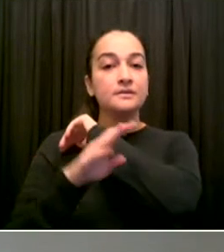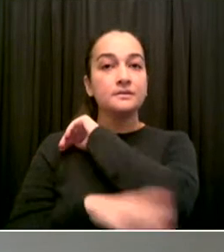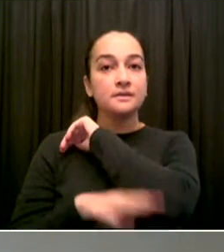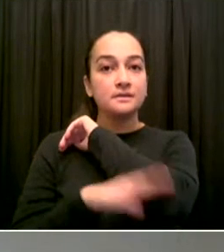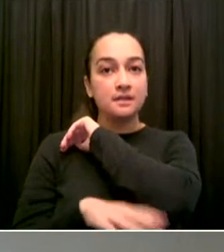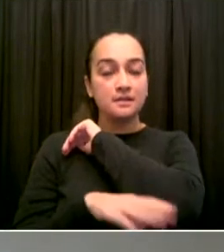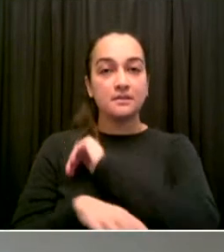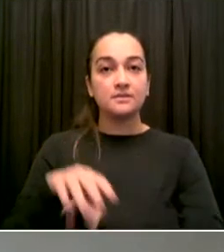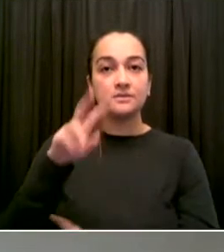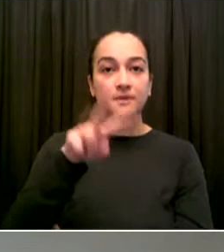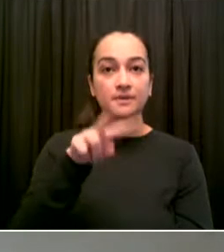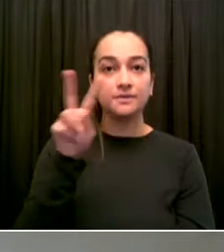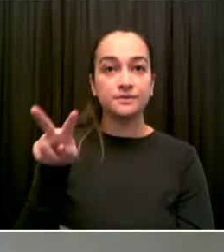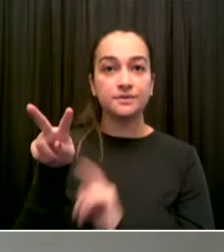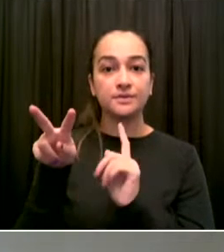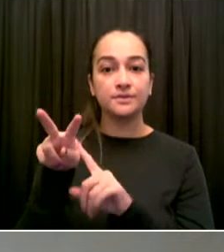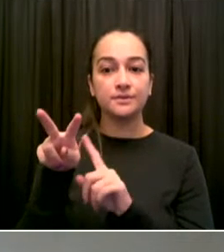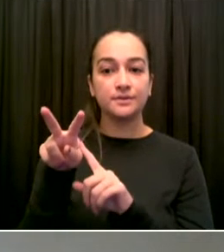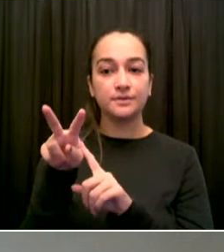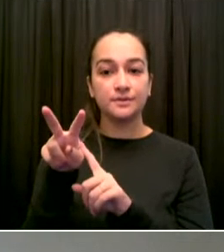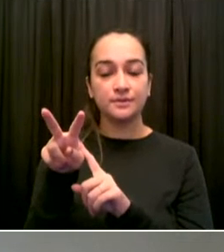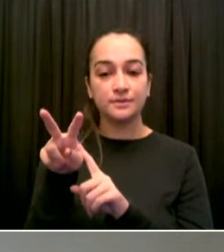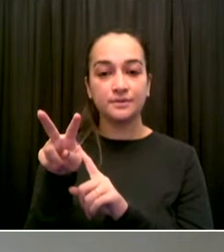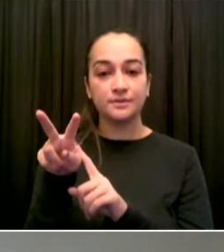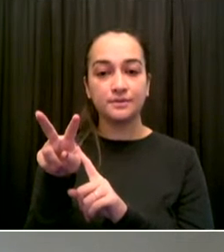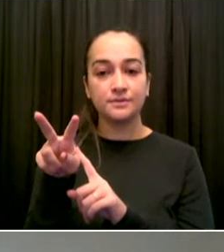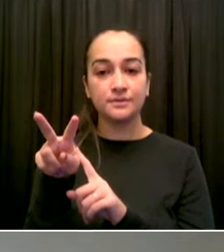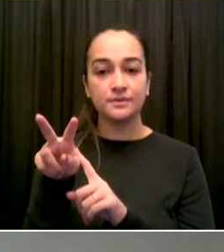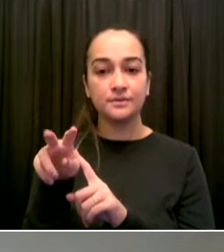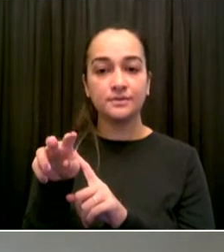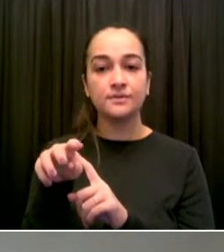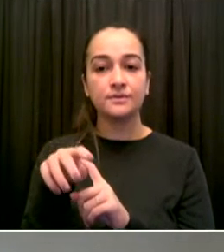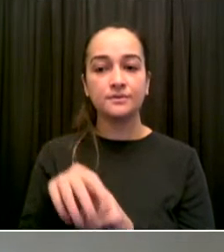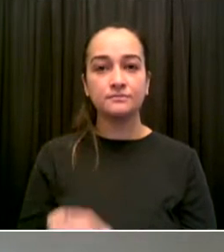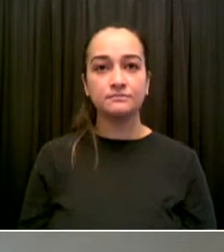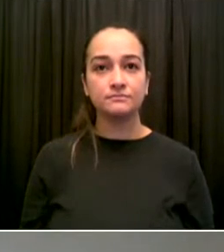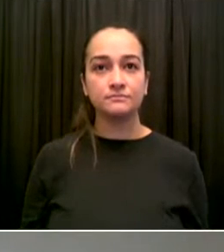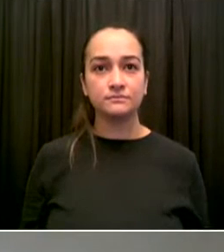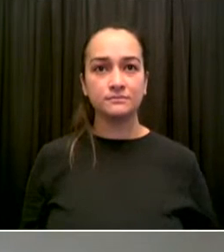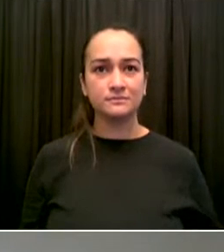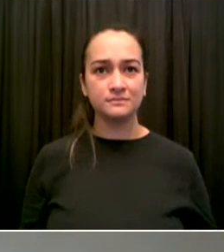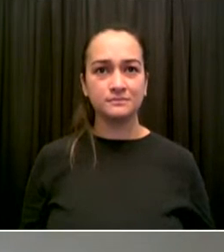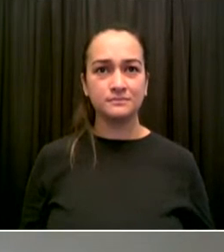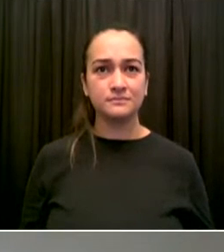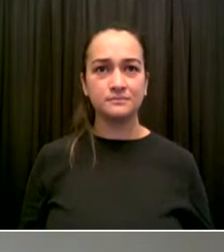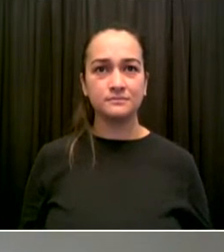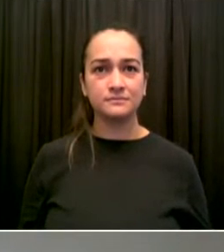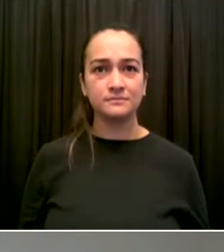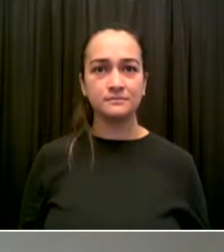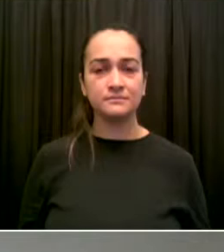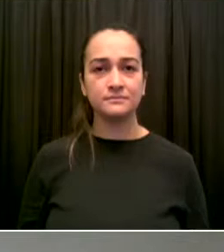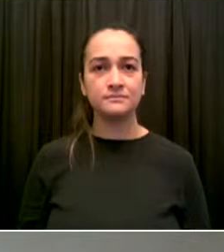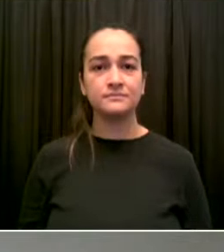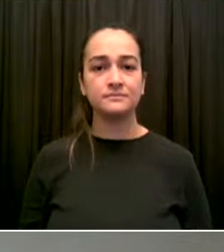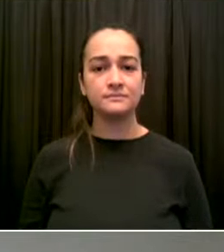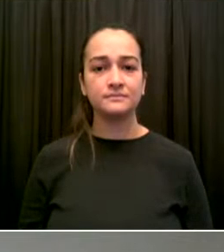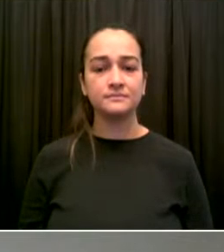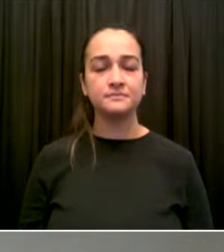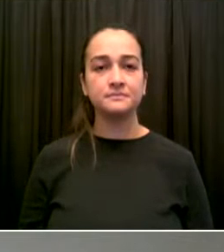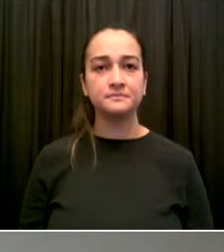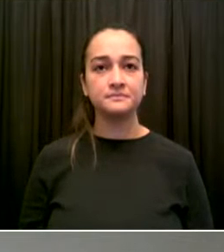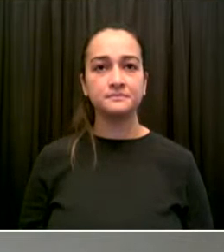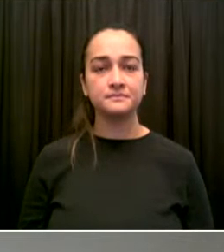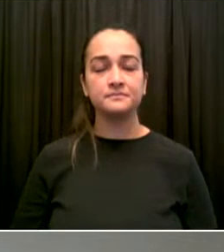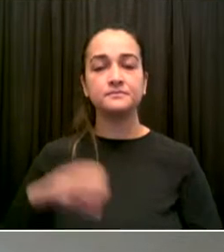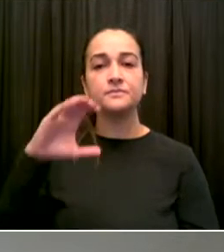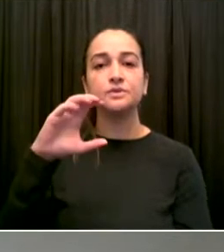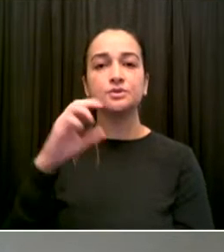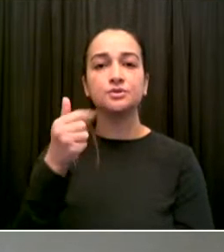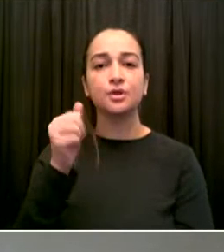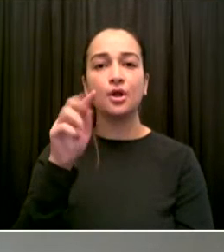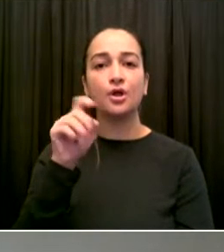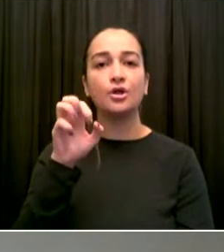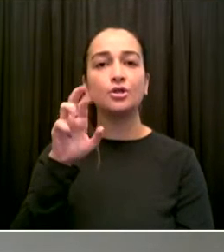SEPTEMBER 22nd FOR THE ADULTS